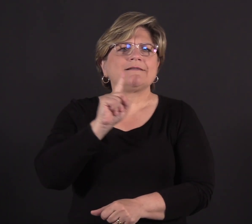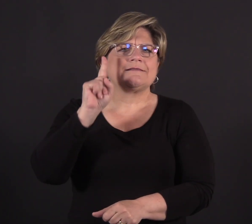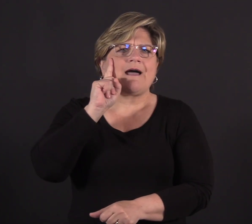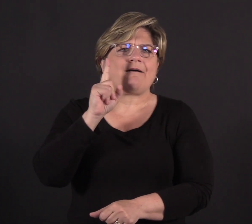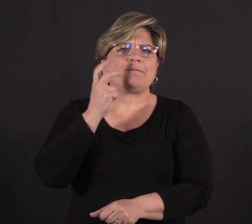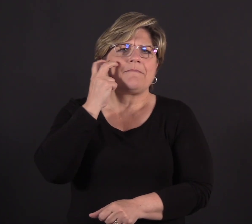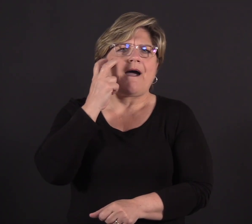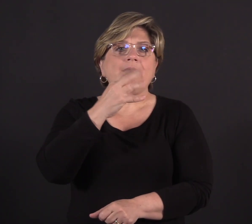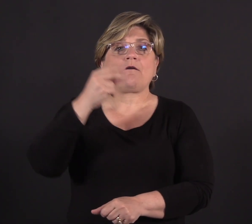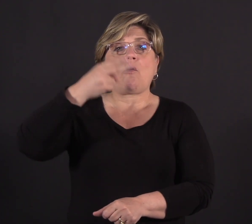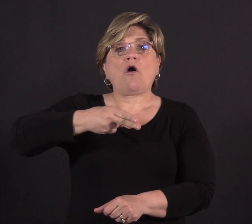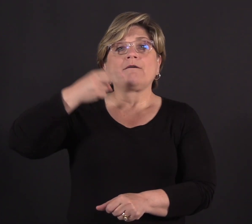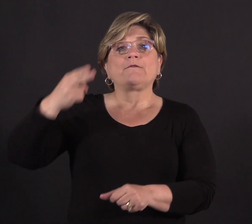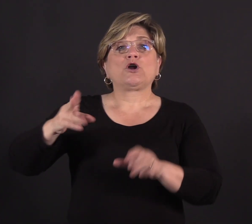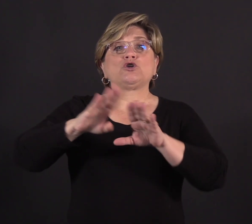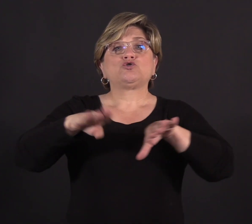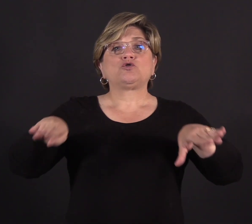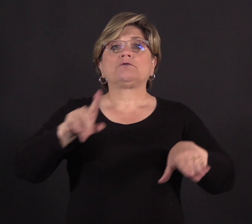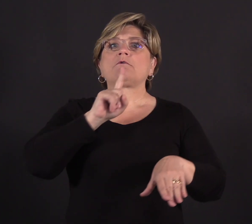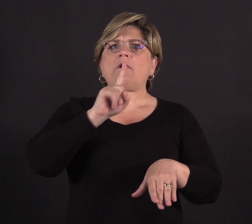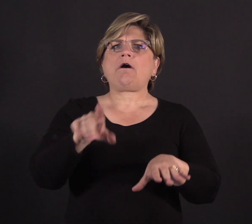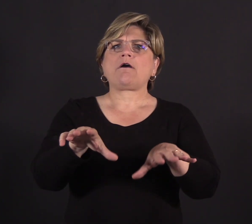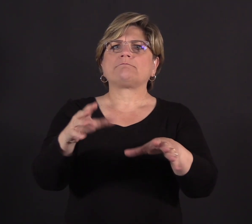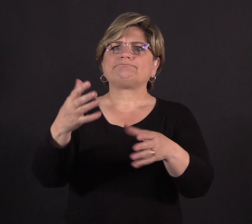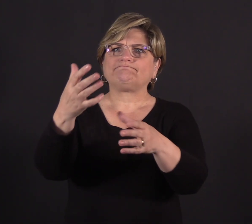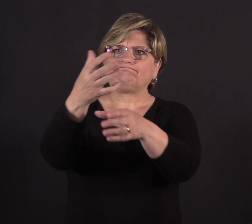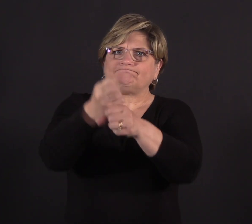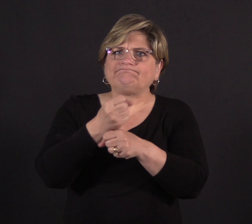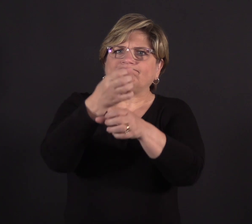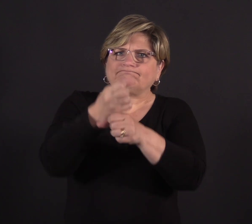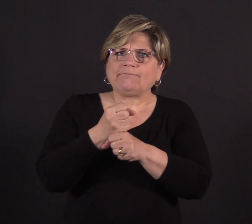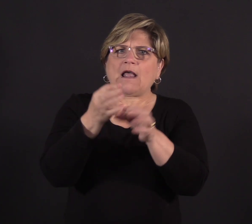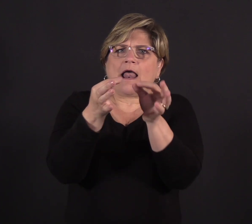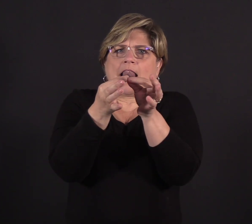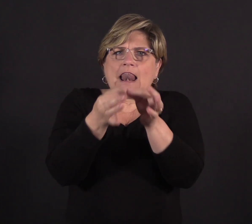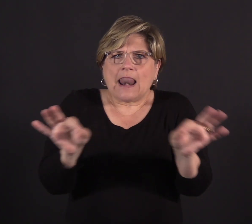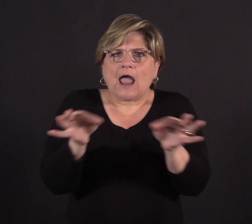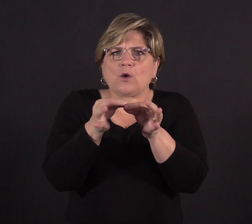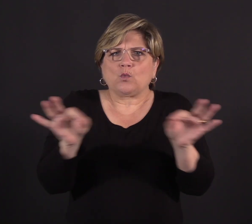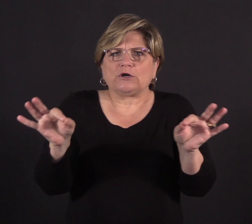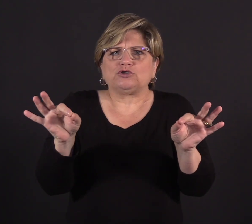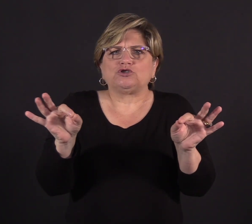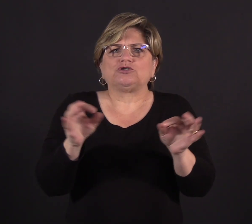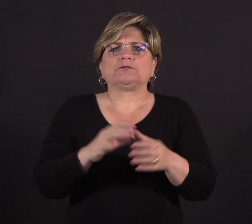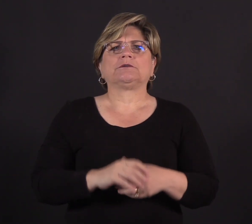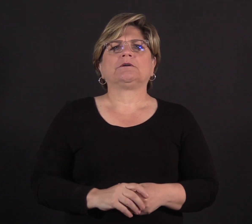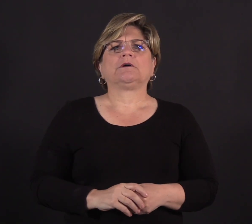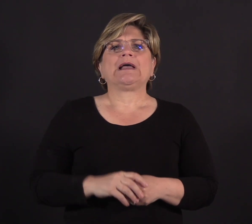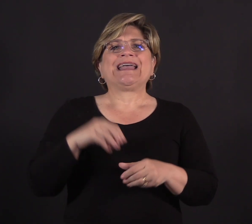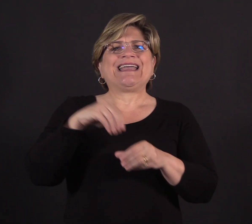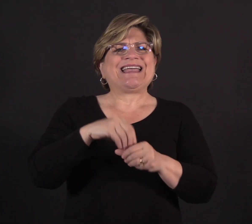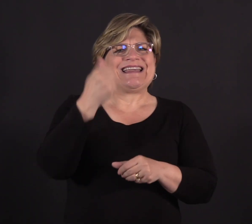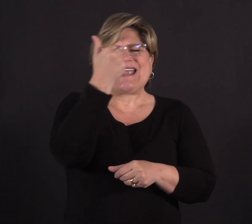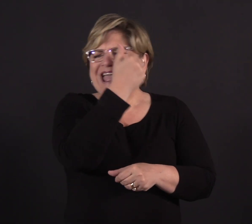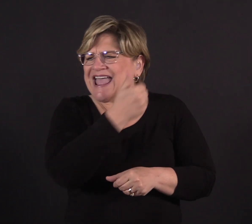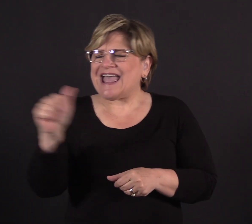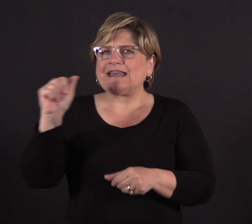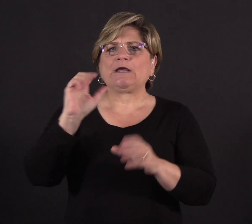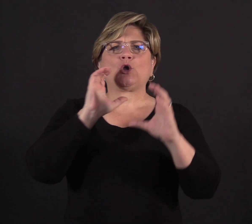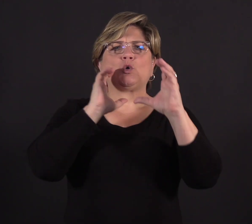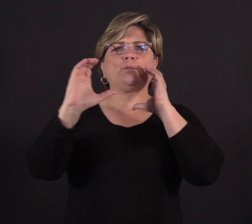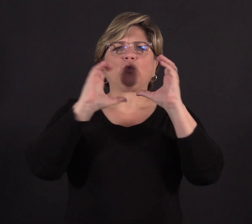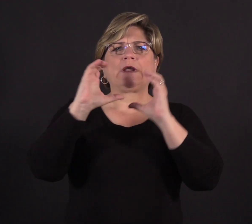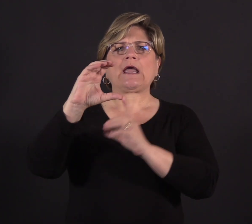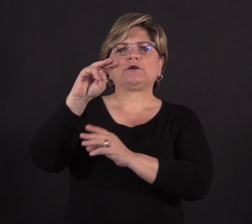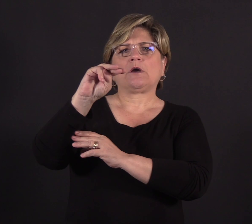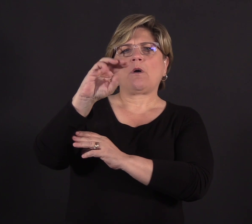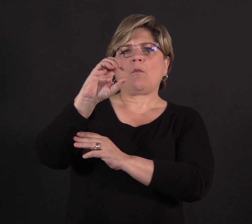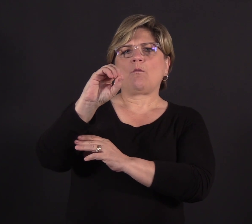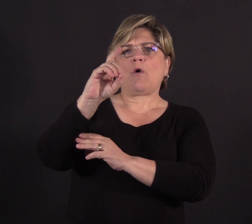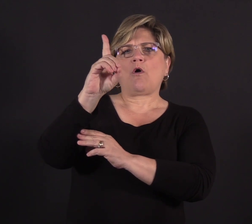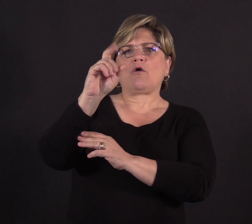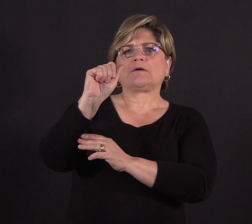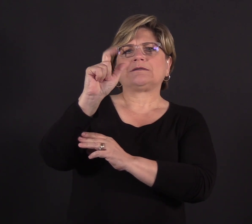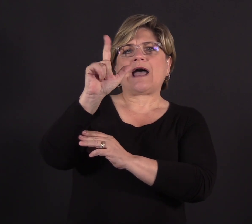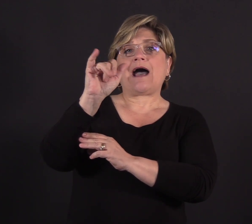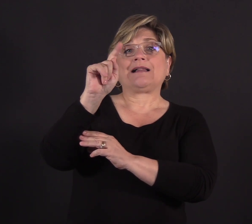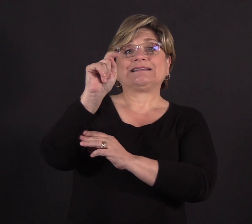and hard of hearing children are acquiring the language in any communication modality.